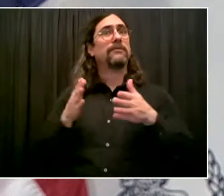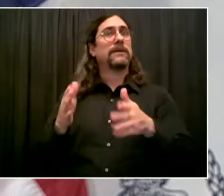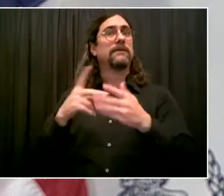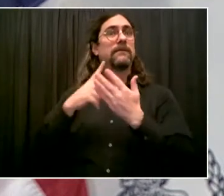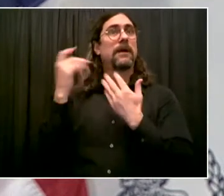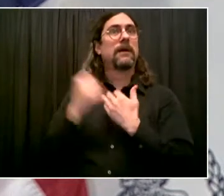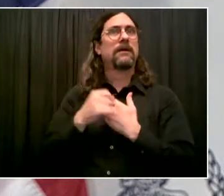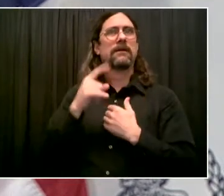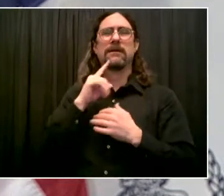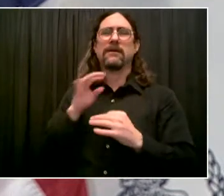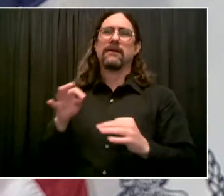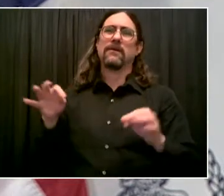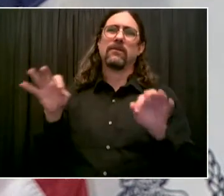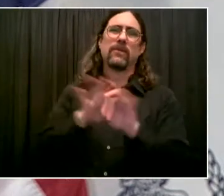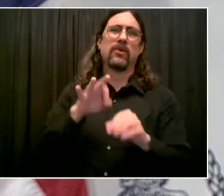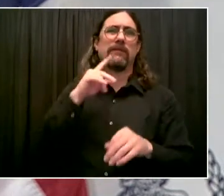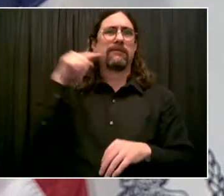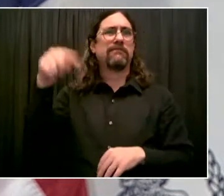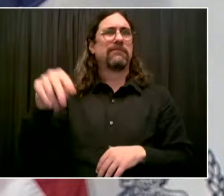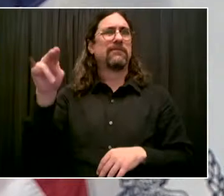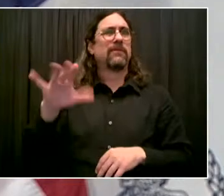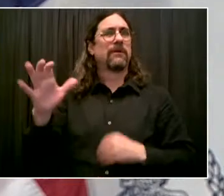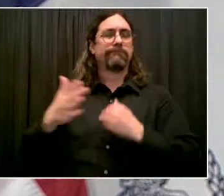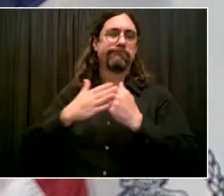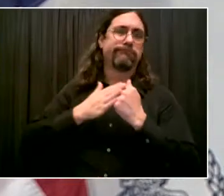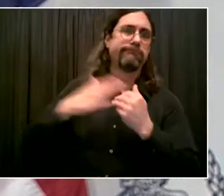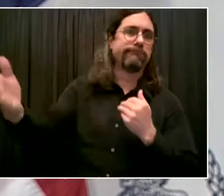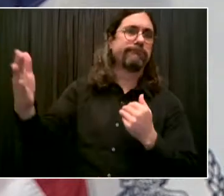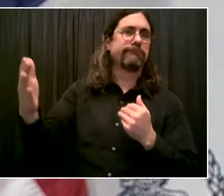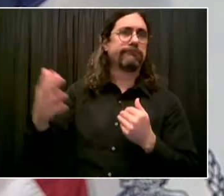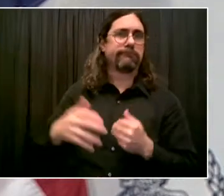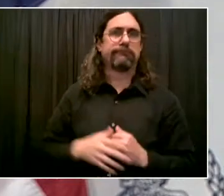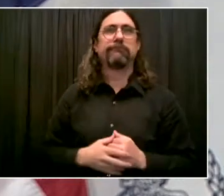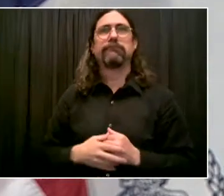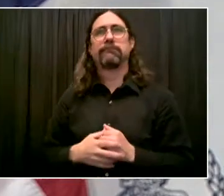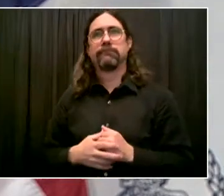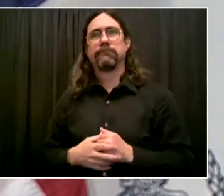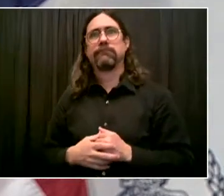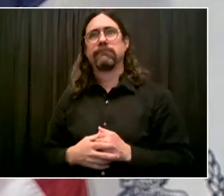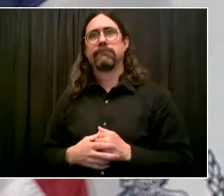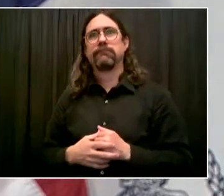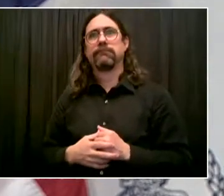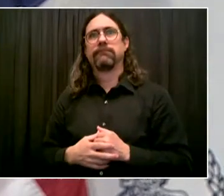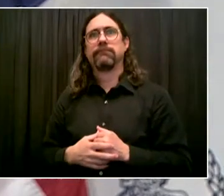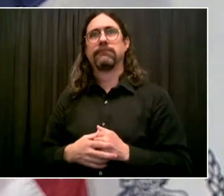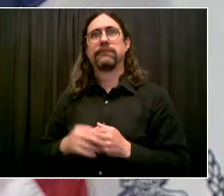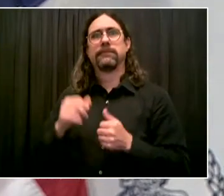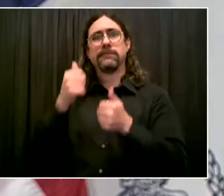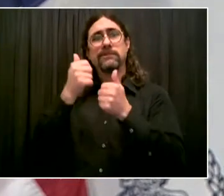ABSOLUTELY IN OTHEECR ASES IT